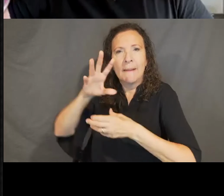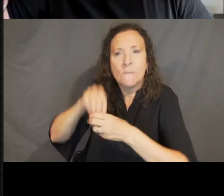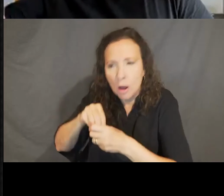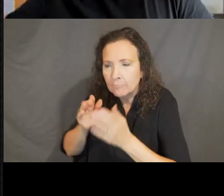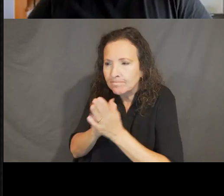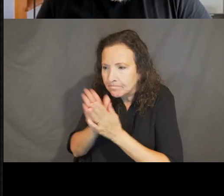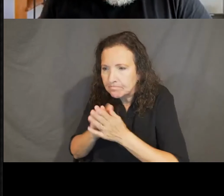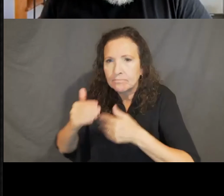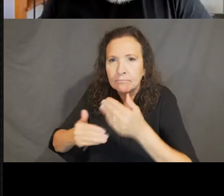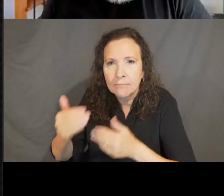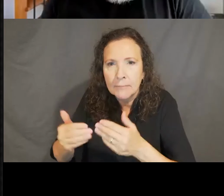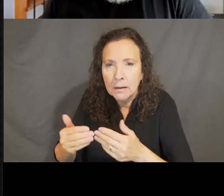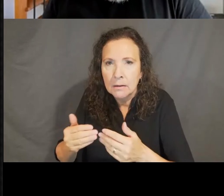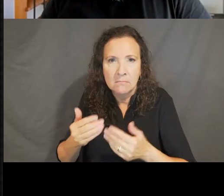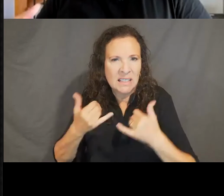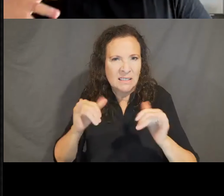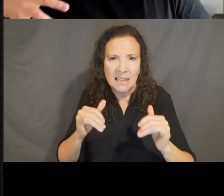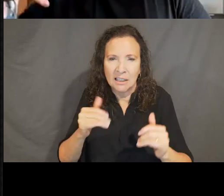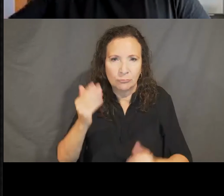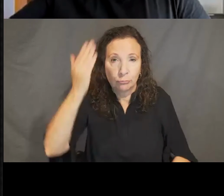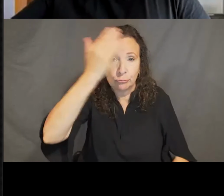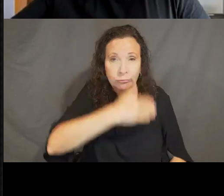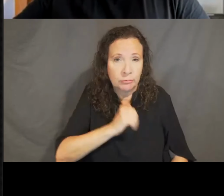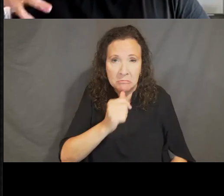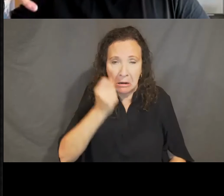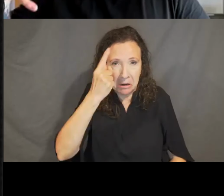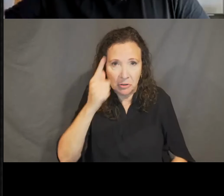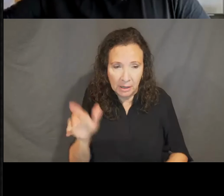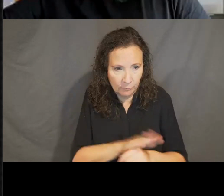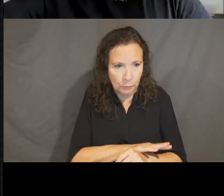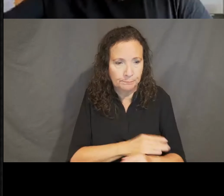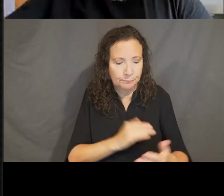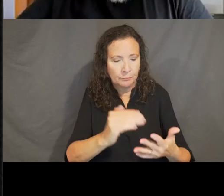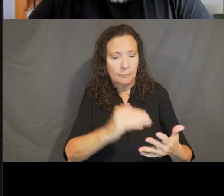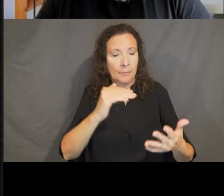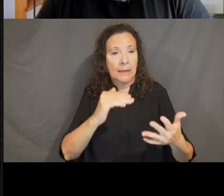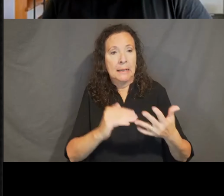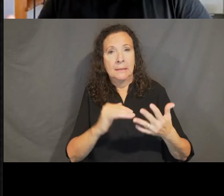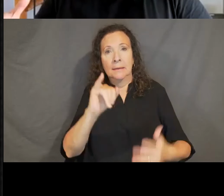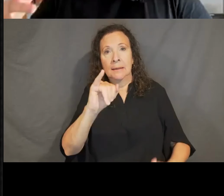overarching understanding of what's going on. Invested, you are a bit further down the road.